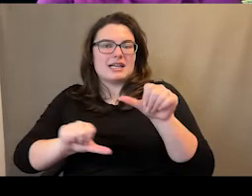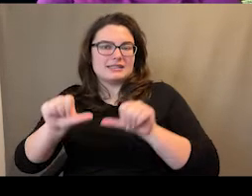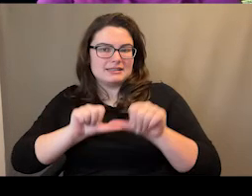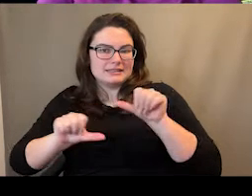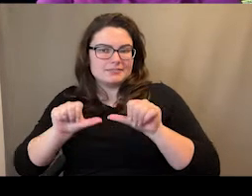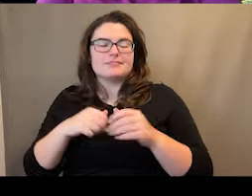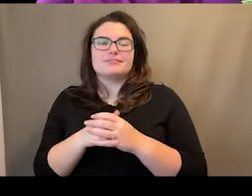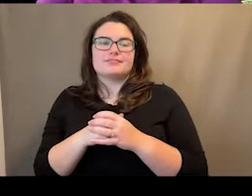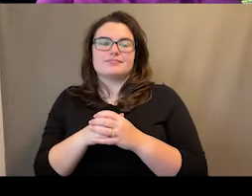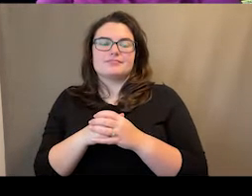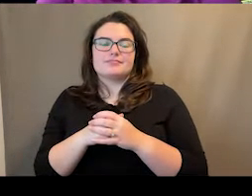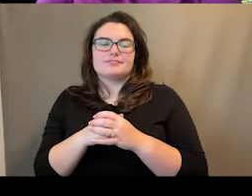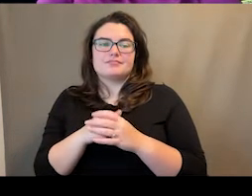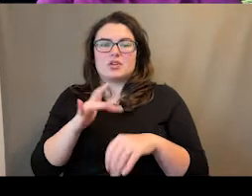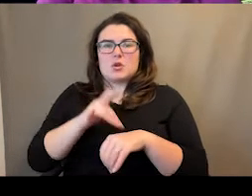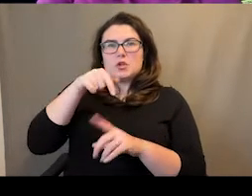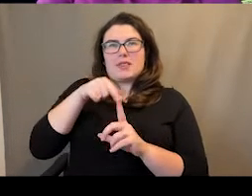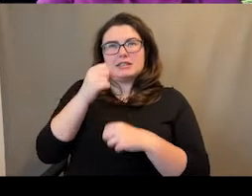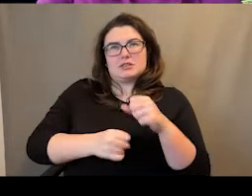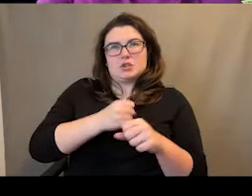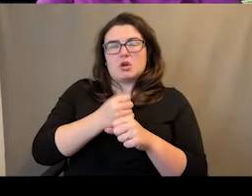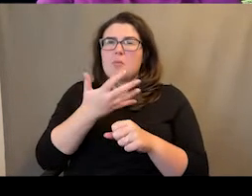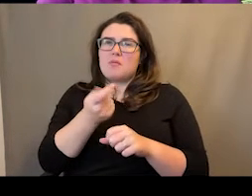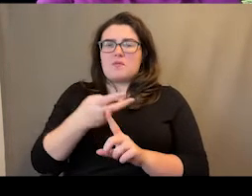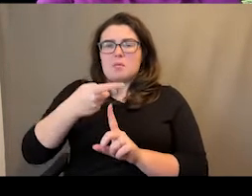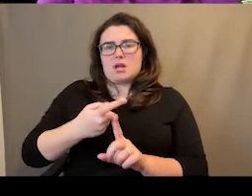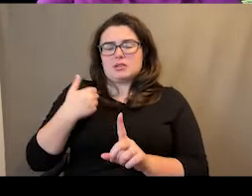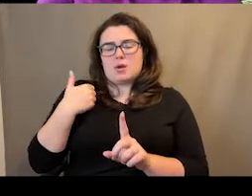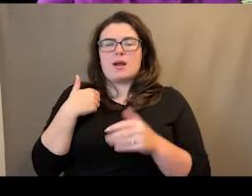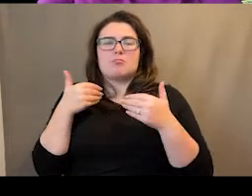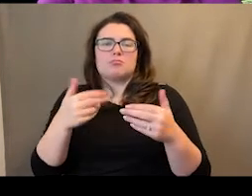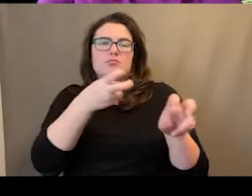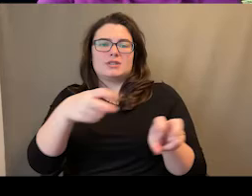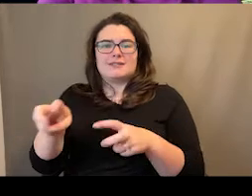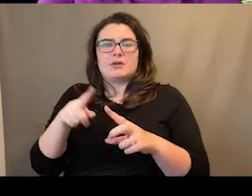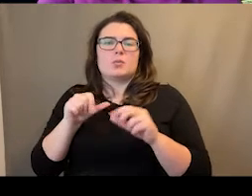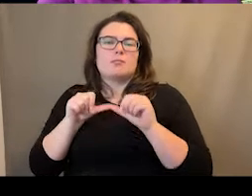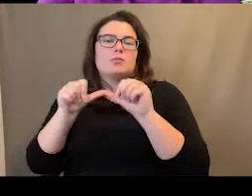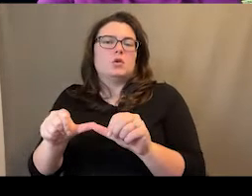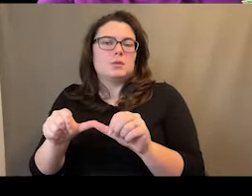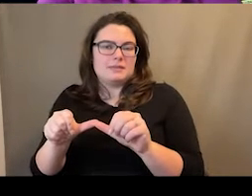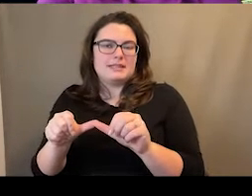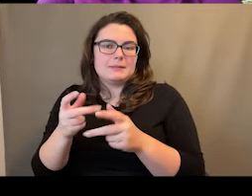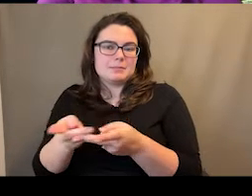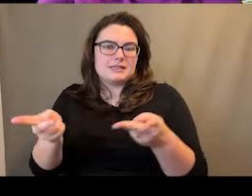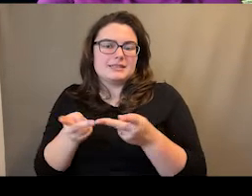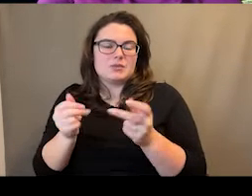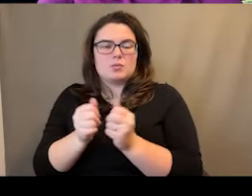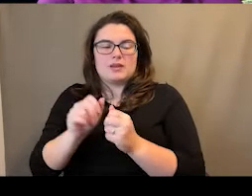Earlier this year, or actually a couple of months ago, I transitioned into a permanent position with the NSF.